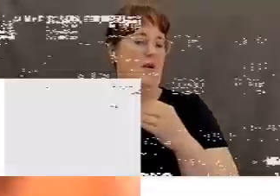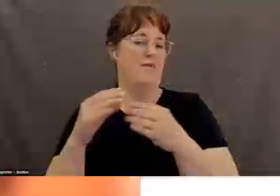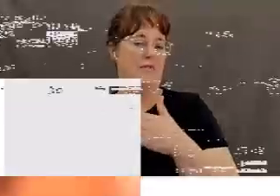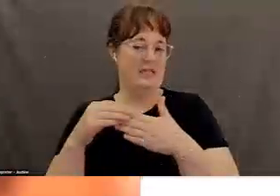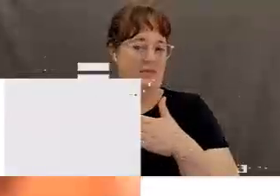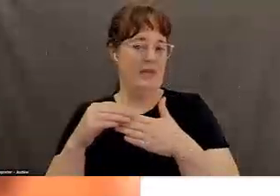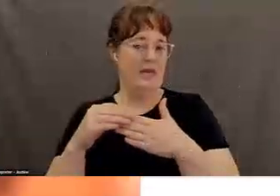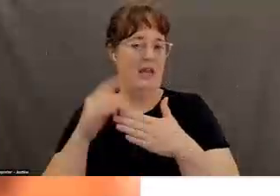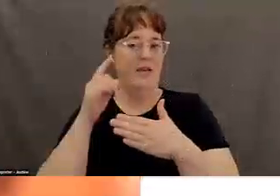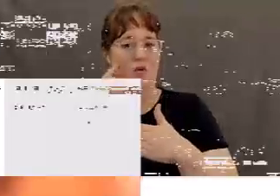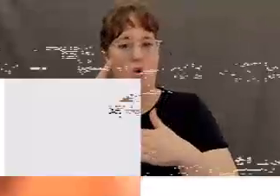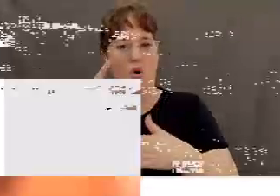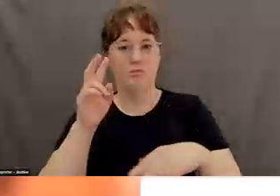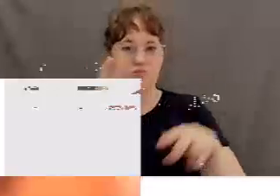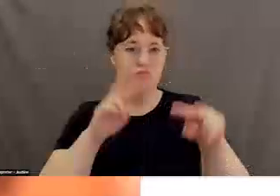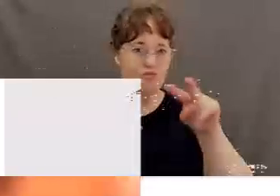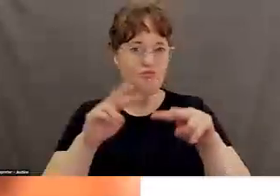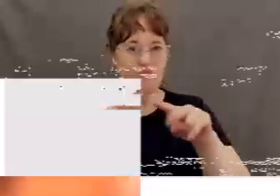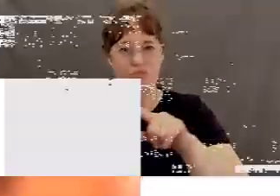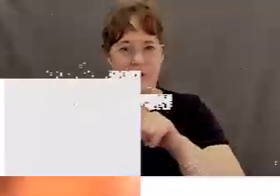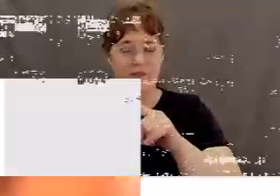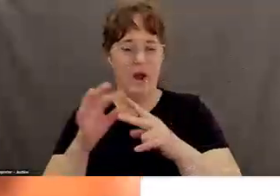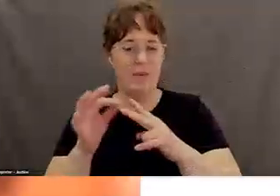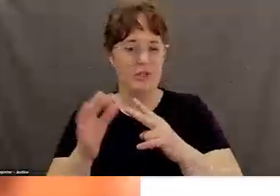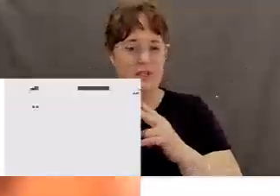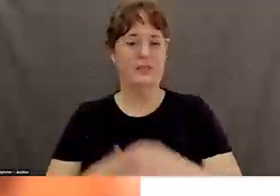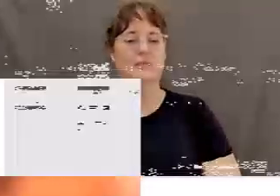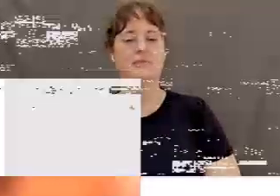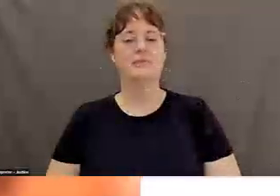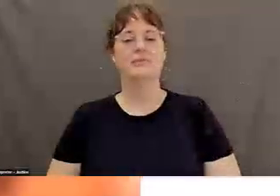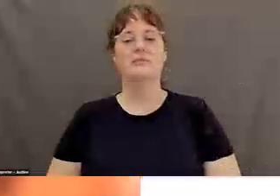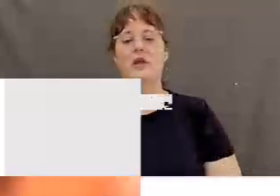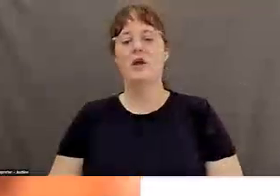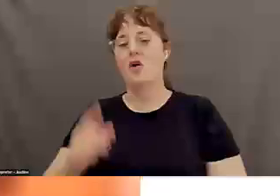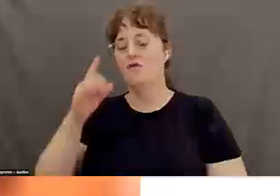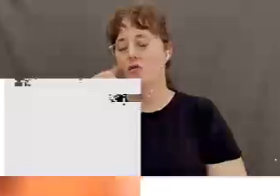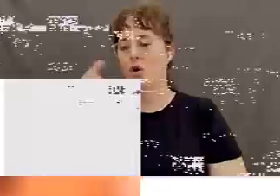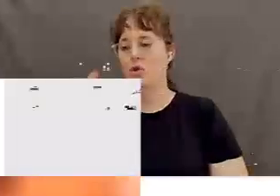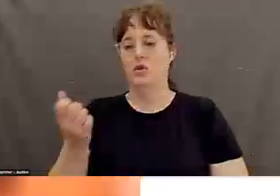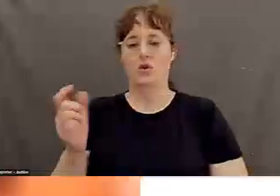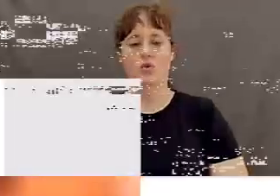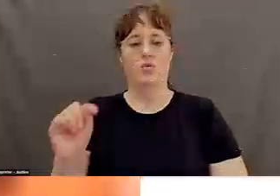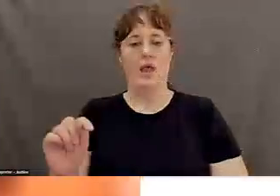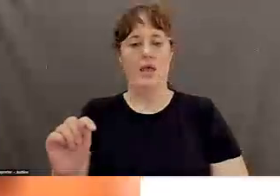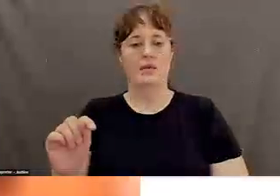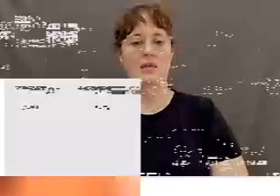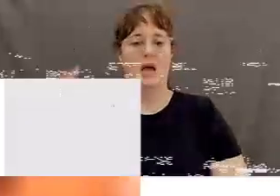Boardroom: As far as the grants assumptions, Boardroom: So, with the West Seattle project.